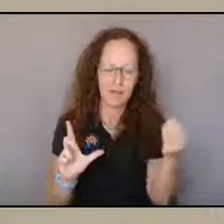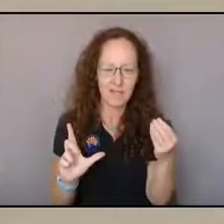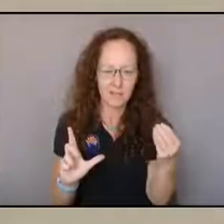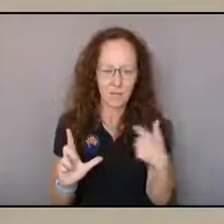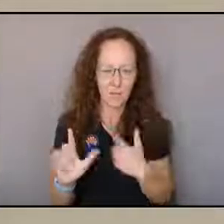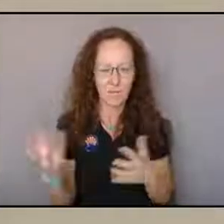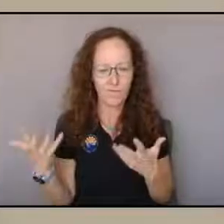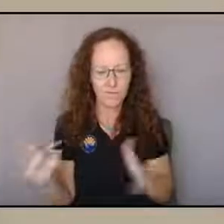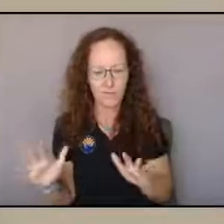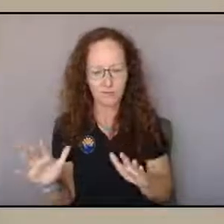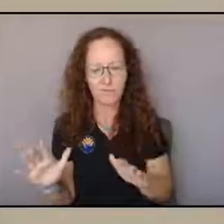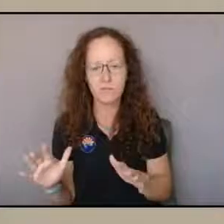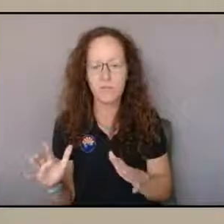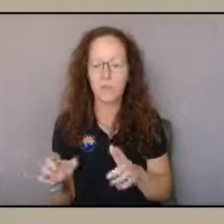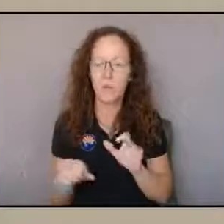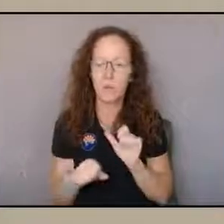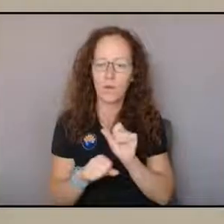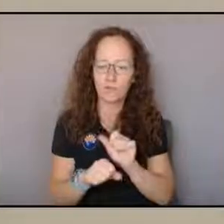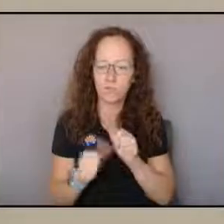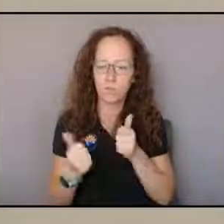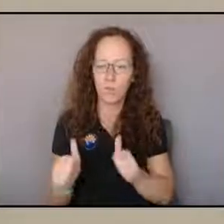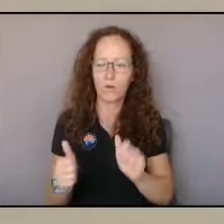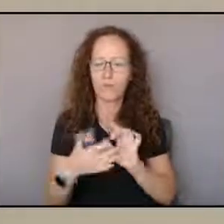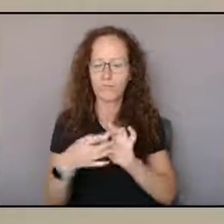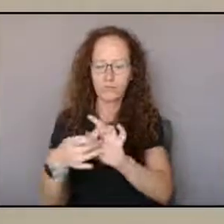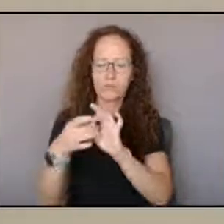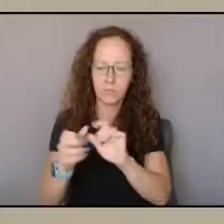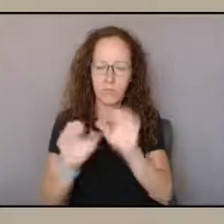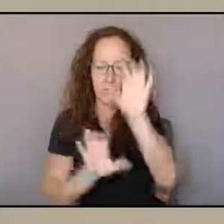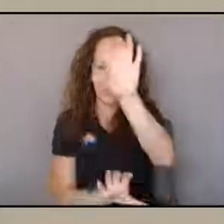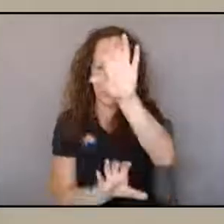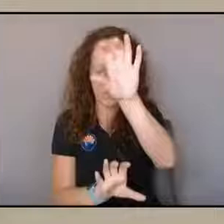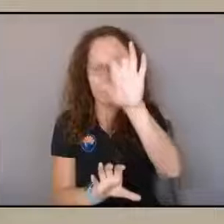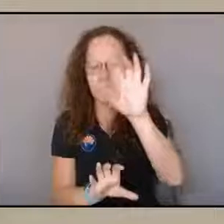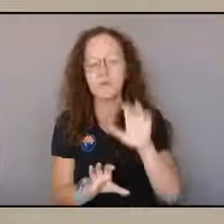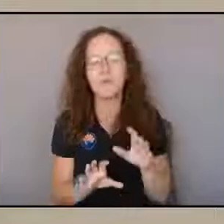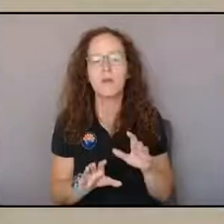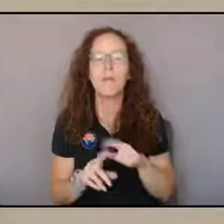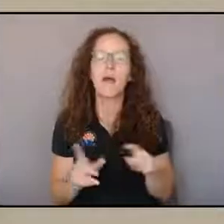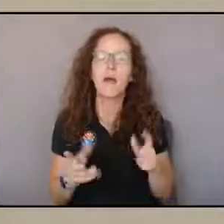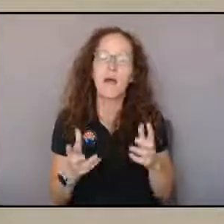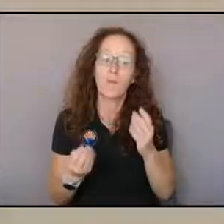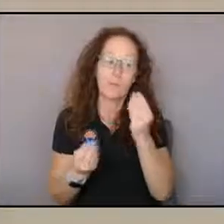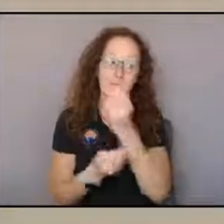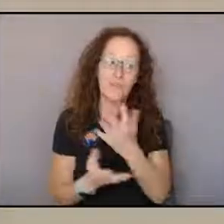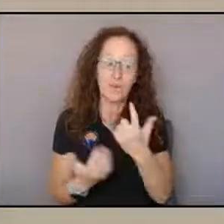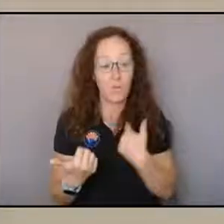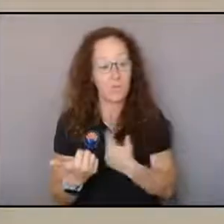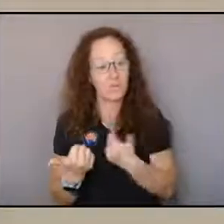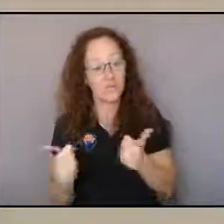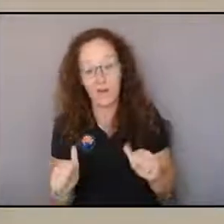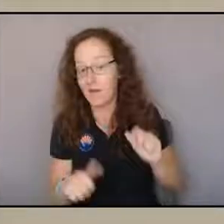SO WE'LL BE COORDINATING OUR EFFORTS BETWEEN THE ZONES. I JUST WANT TO SAY, FOLKS, WE ARE TRYING AS HARD AS WE